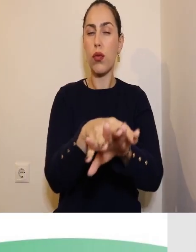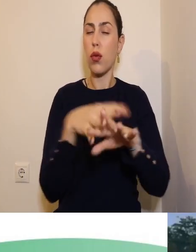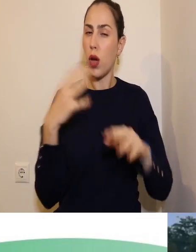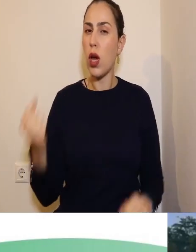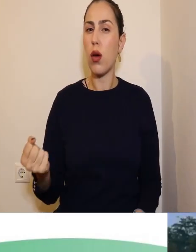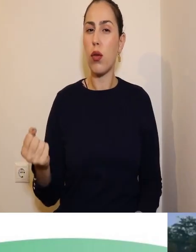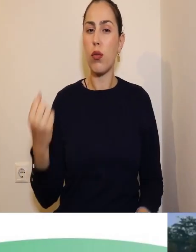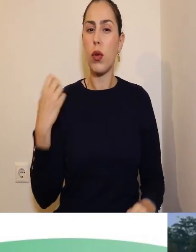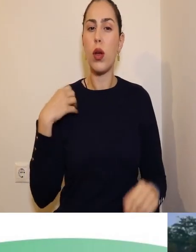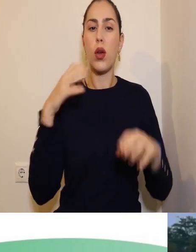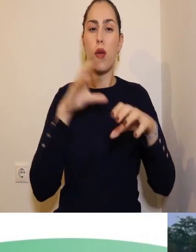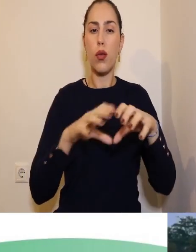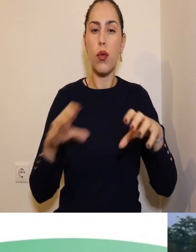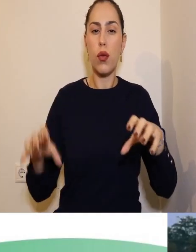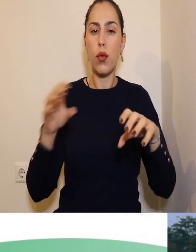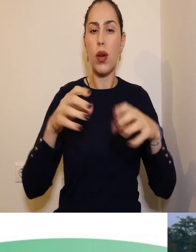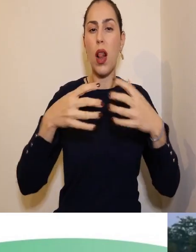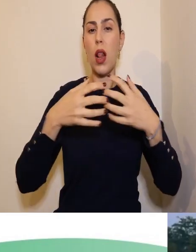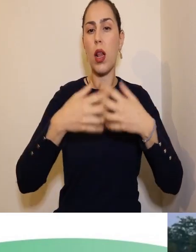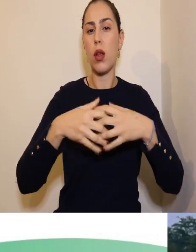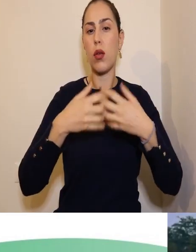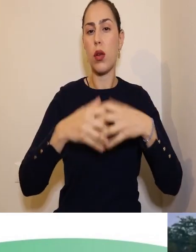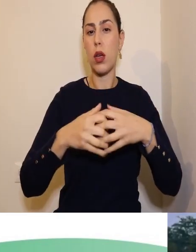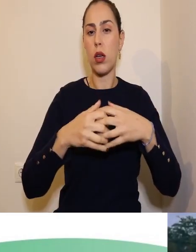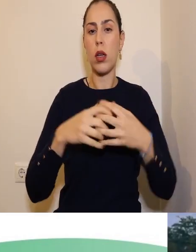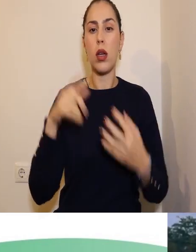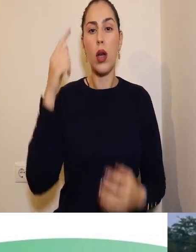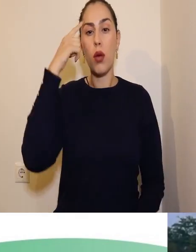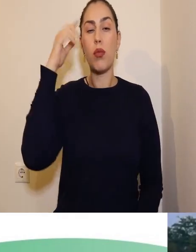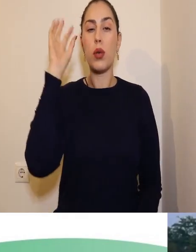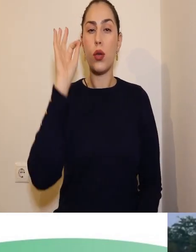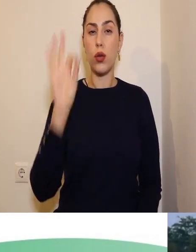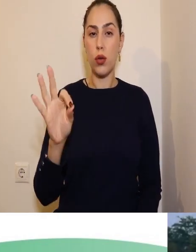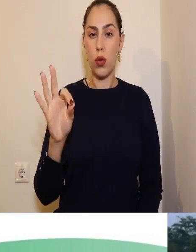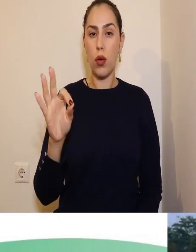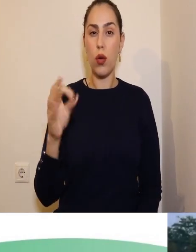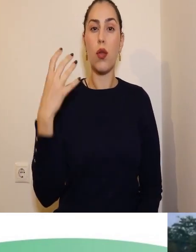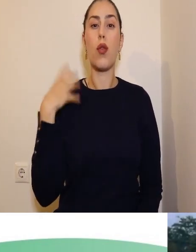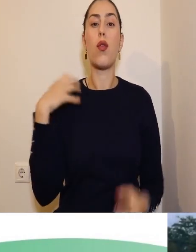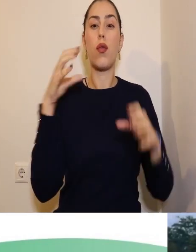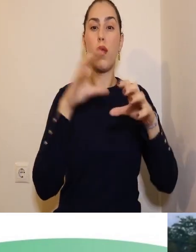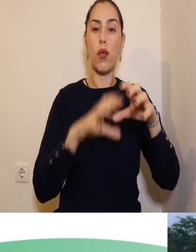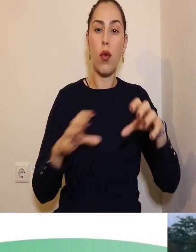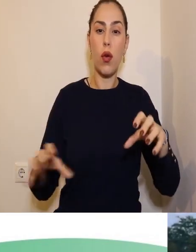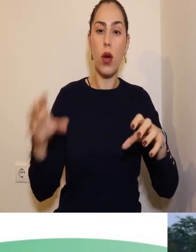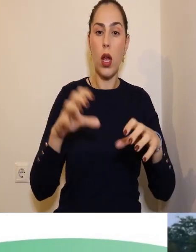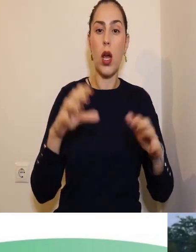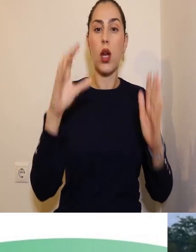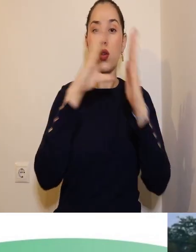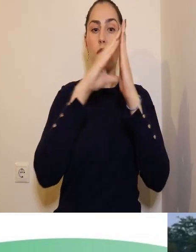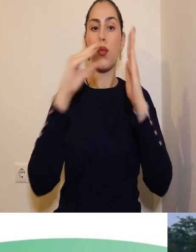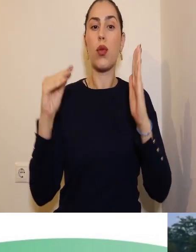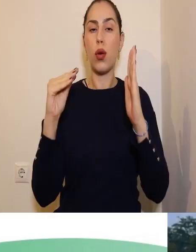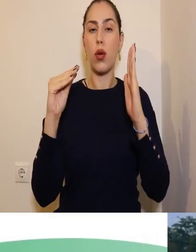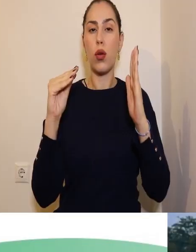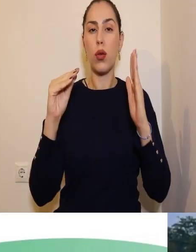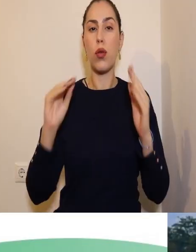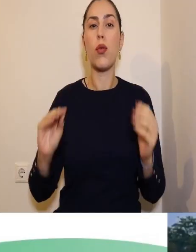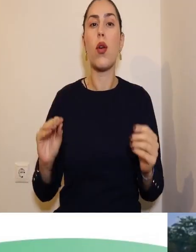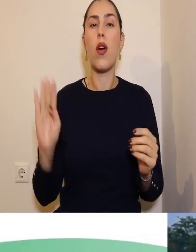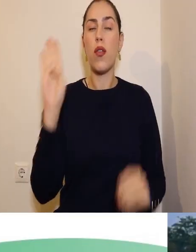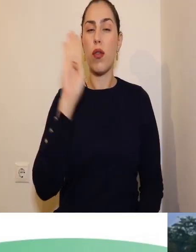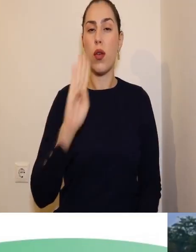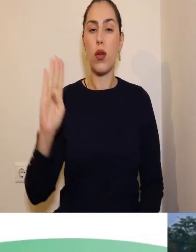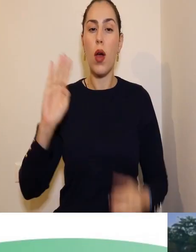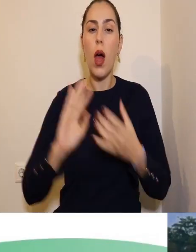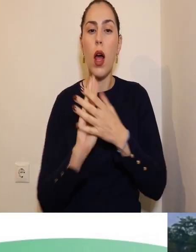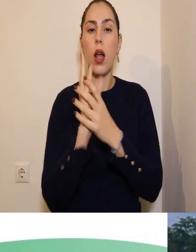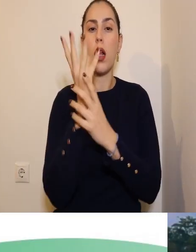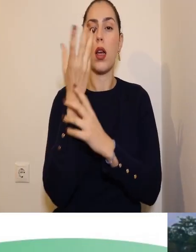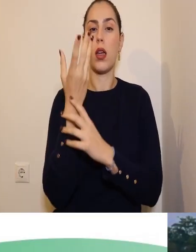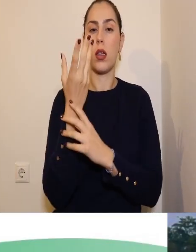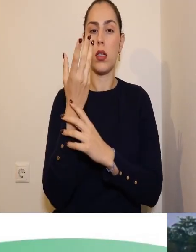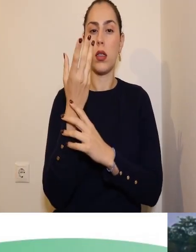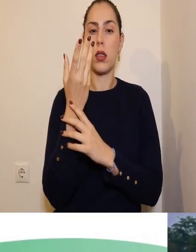At AENAOS Energy Systems, we have integrated green practices into every aspect of our operation, aiming to become a model organization for sustainable development.